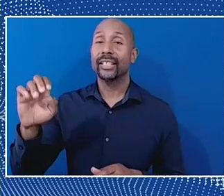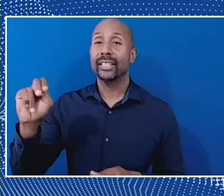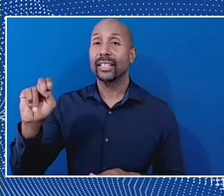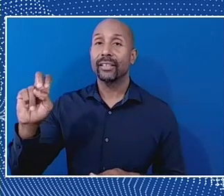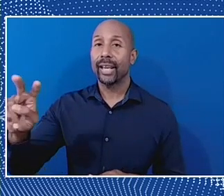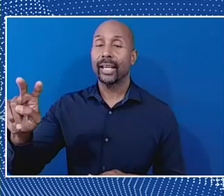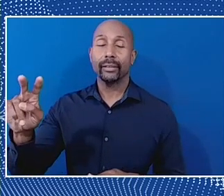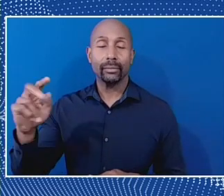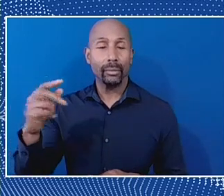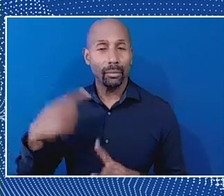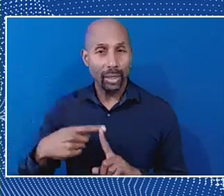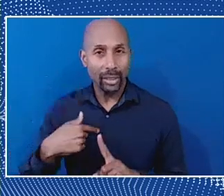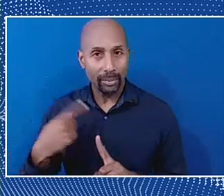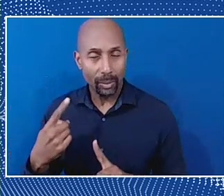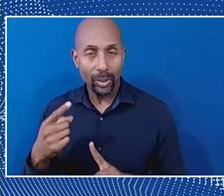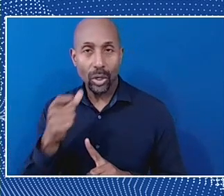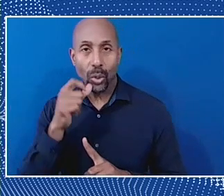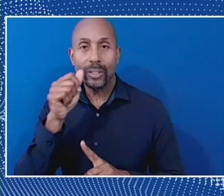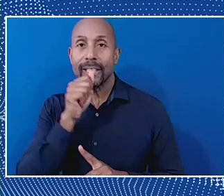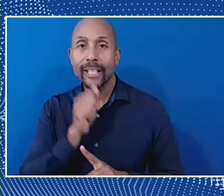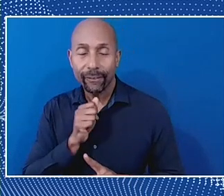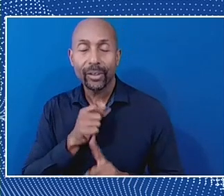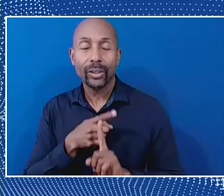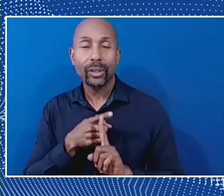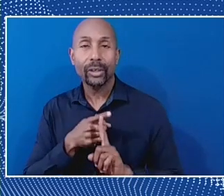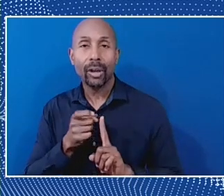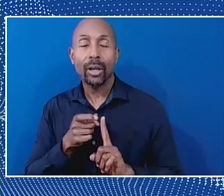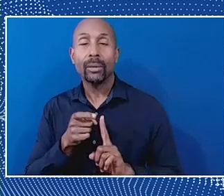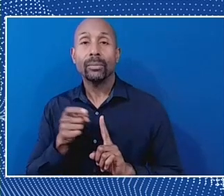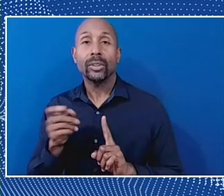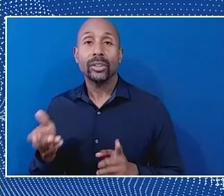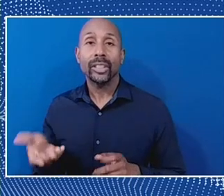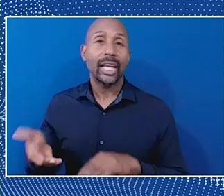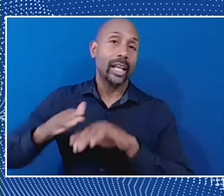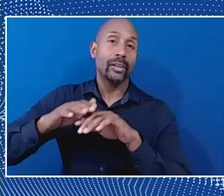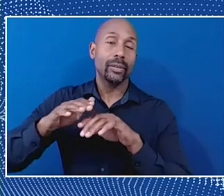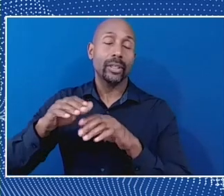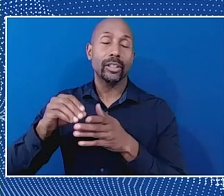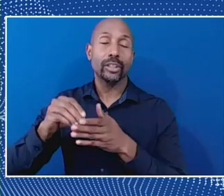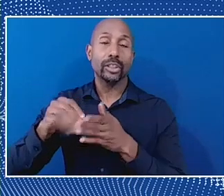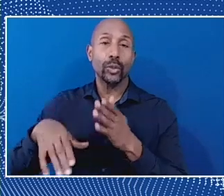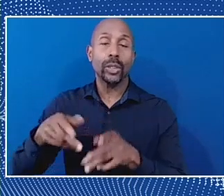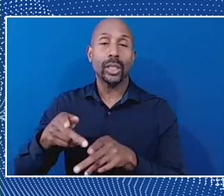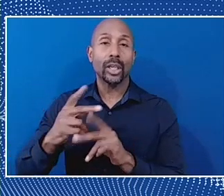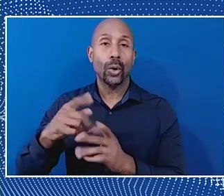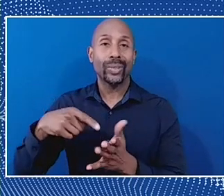I would like to thank the Department of Education Negotiated Rulemaking Committee for taking the time to hear my story,